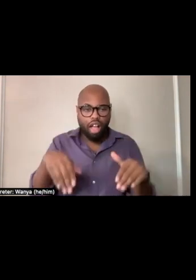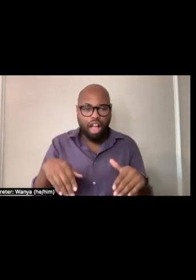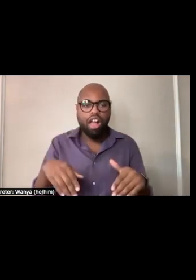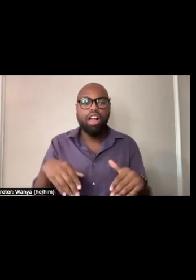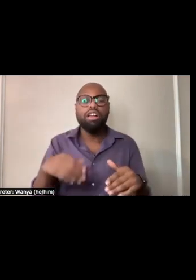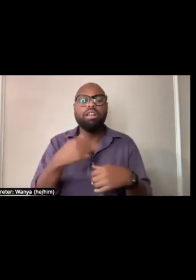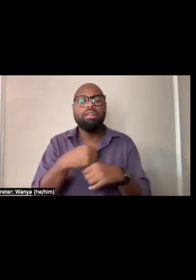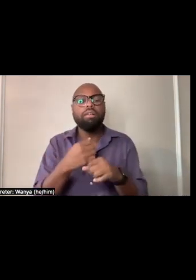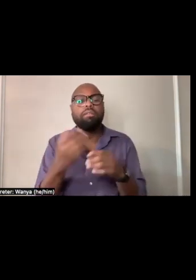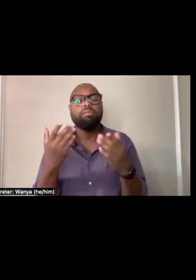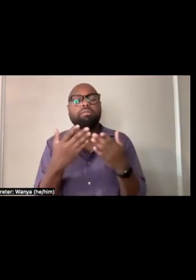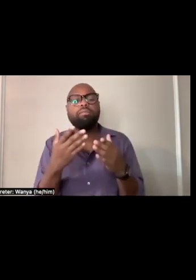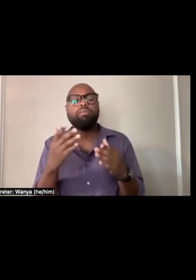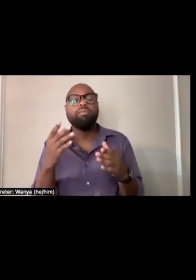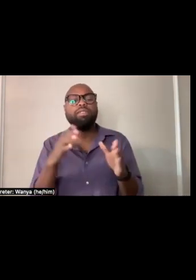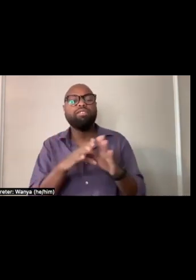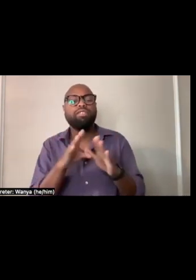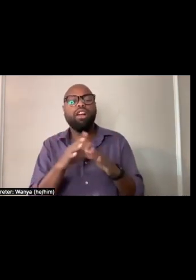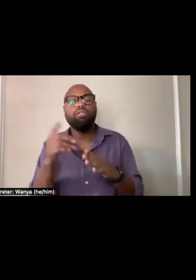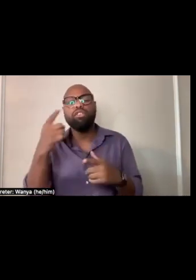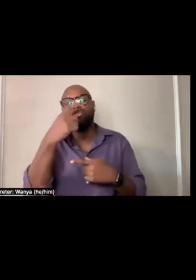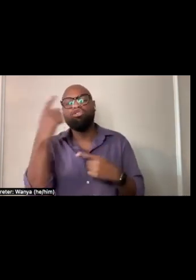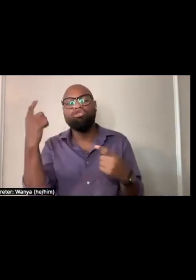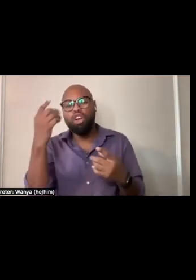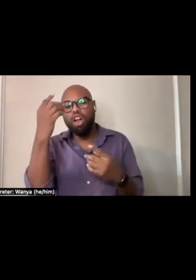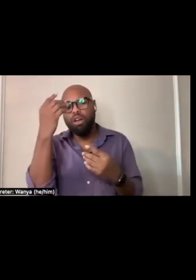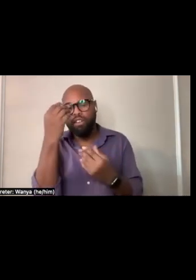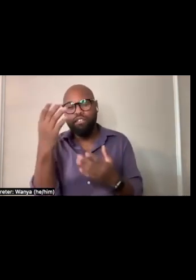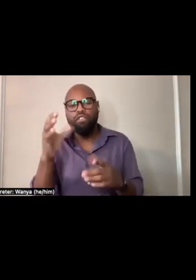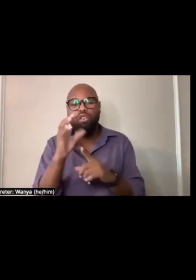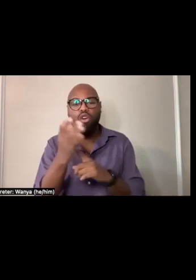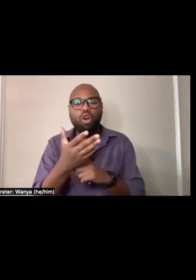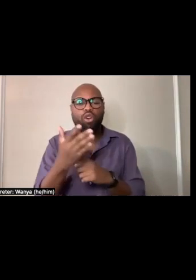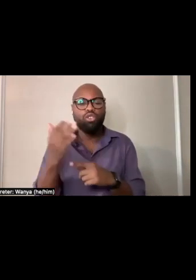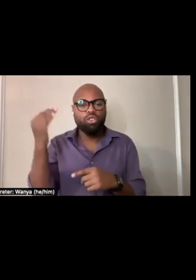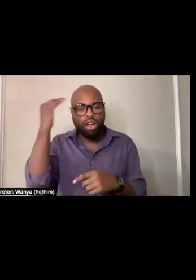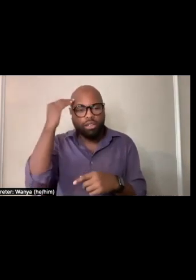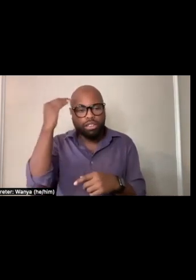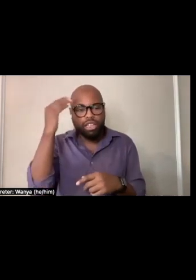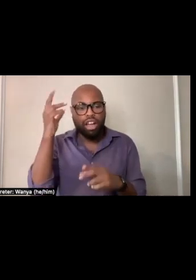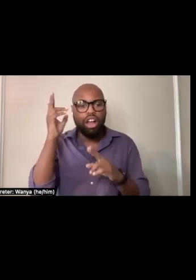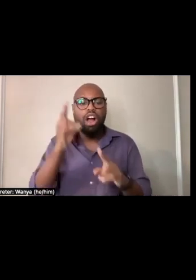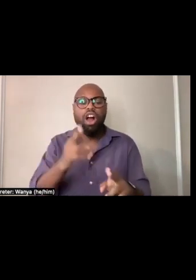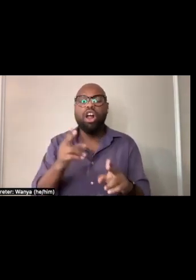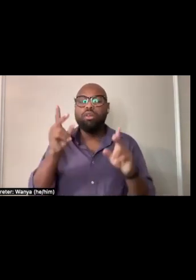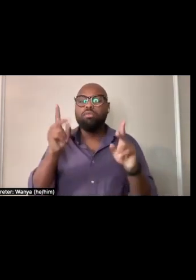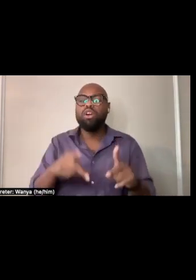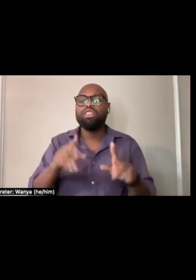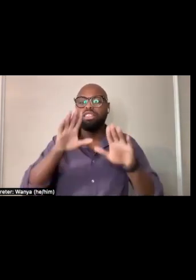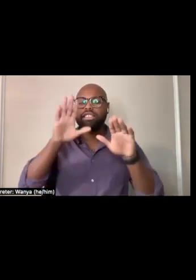and that valued harm reduction principles and honored housing-first principles.